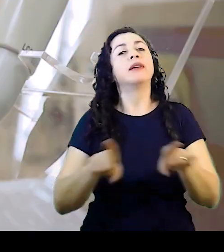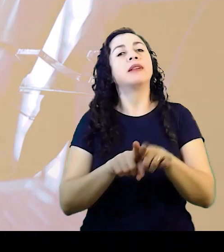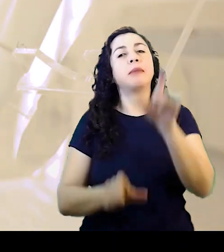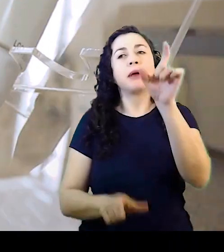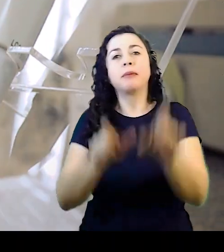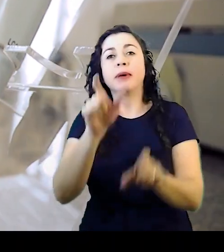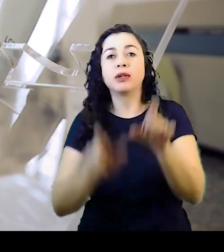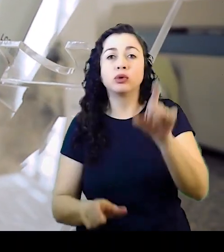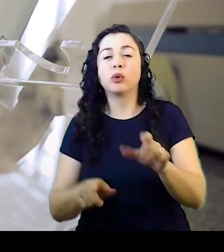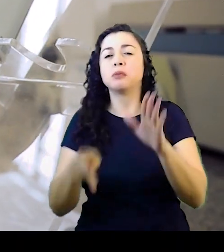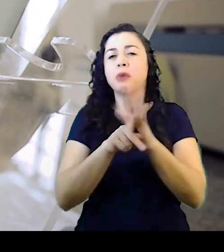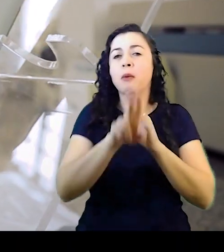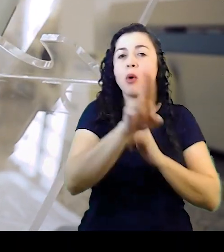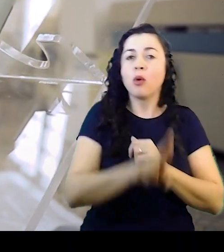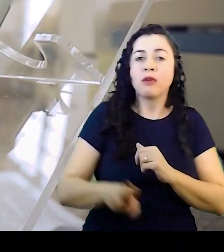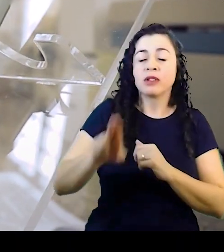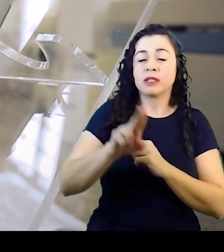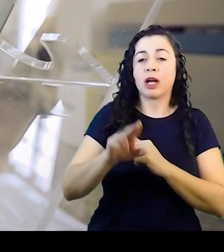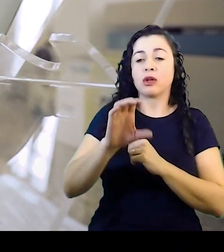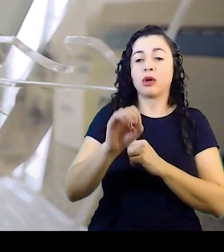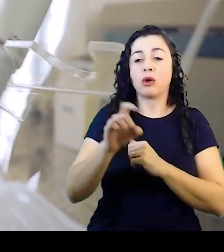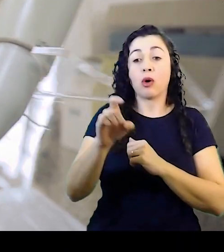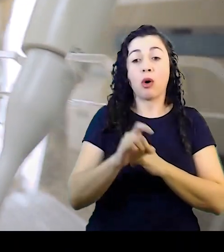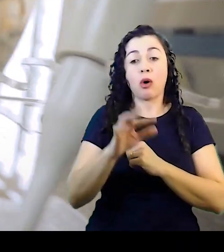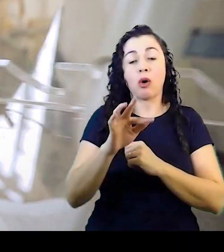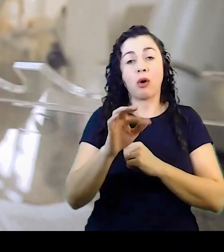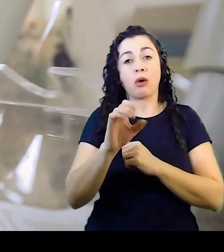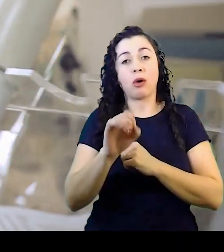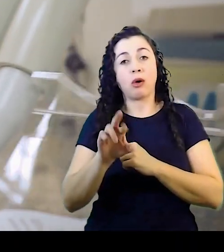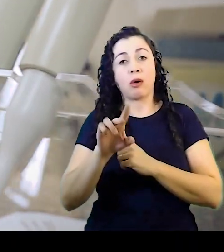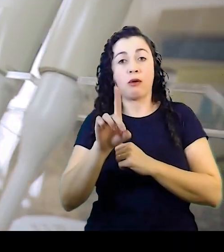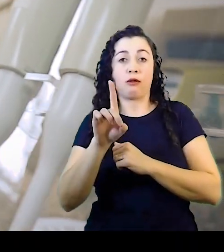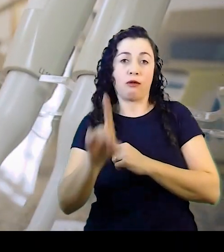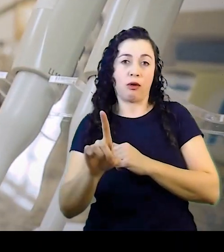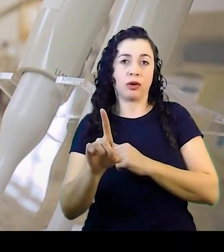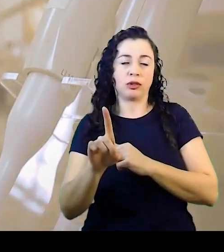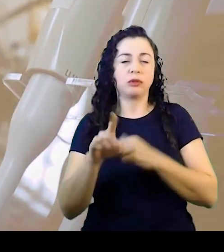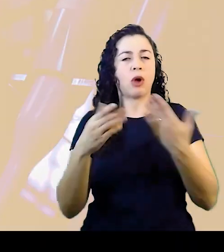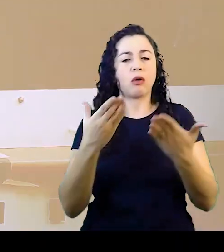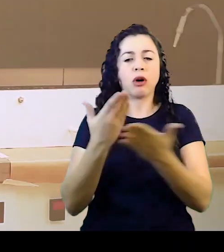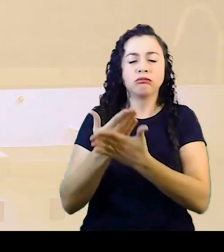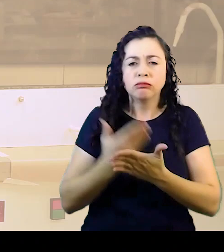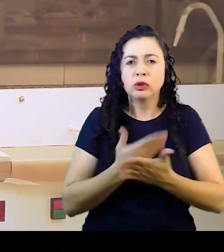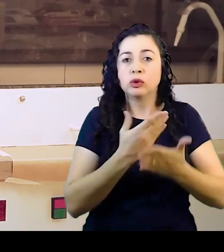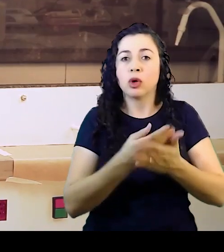from the University of Oxford, in the United Kingdom. We are applying a new generation